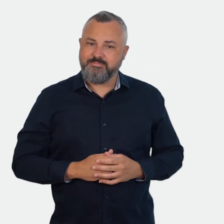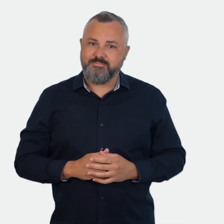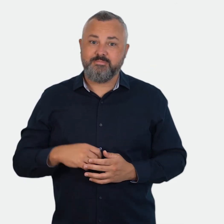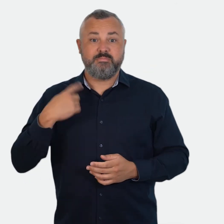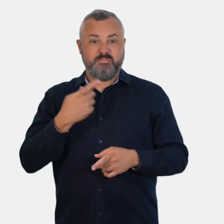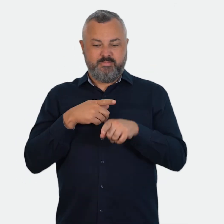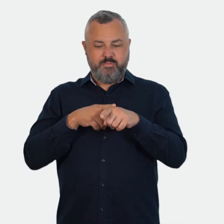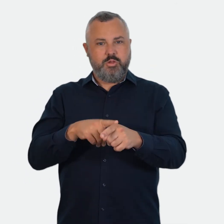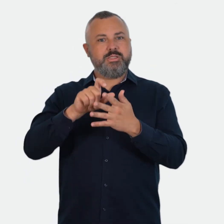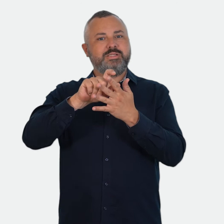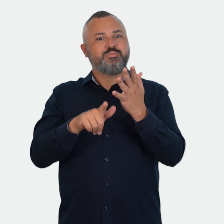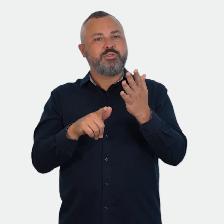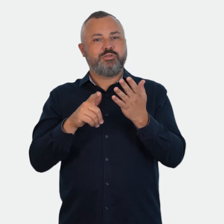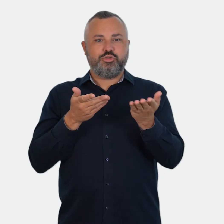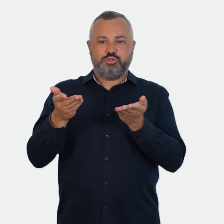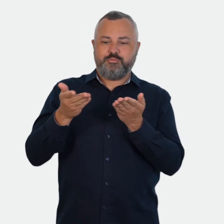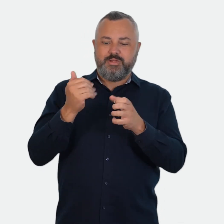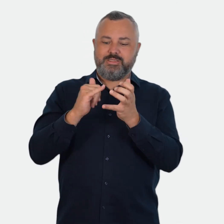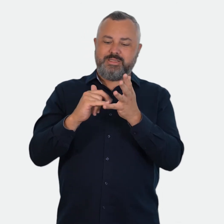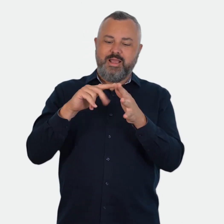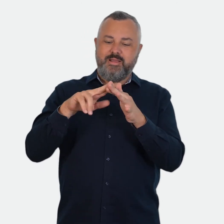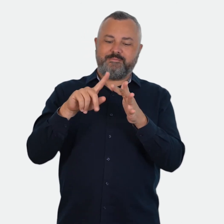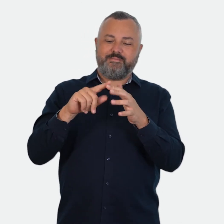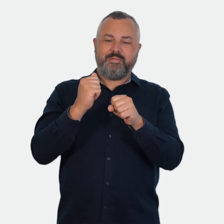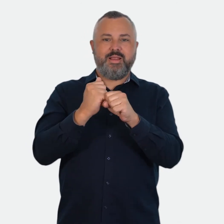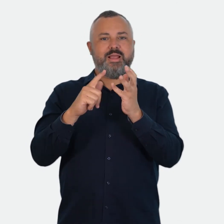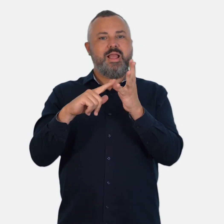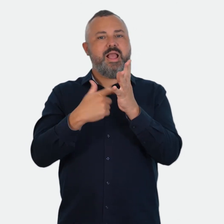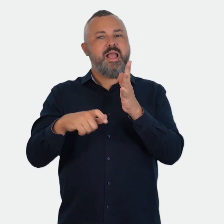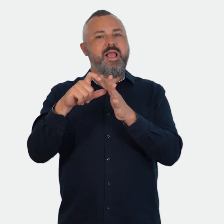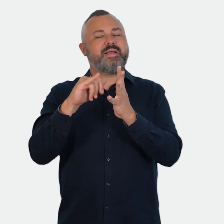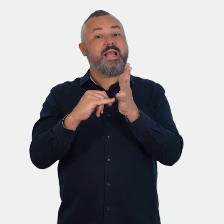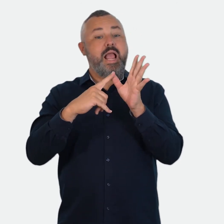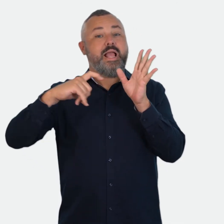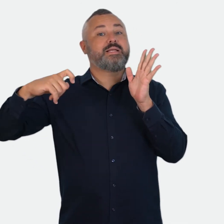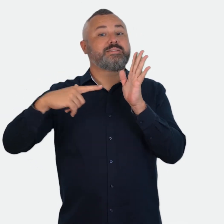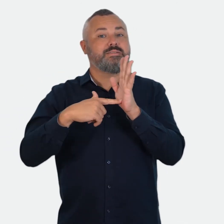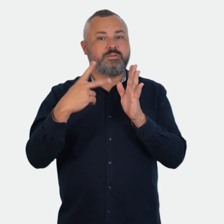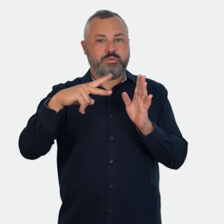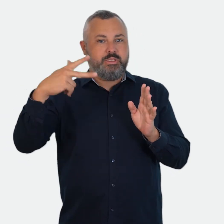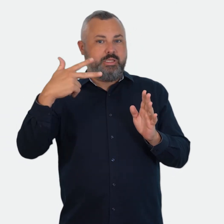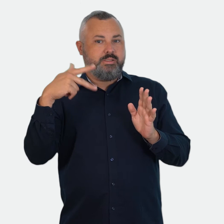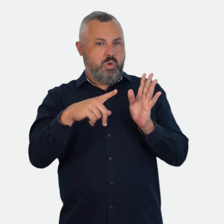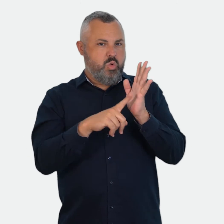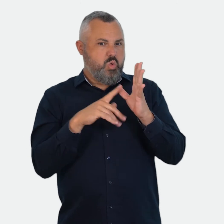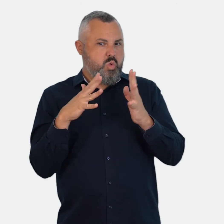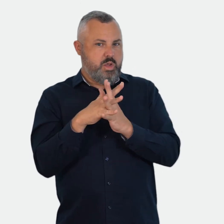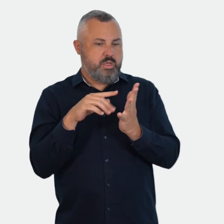Under the Disability Service Safeguards Act 2018,